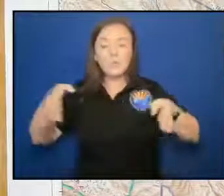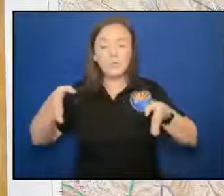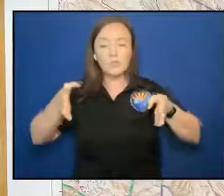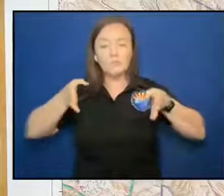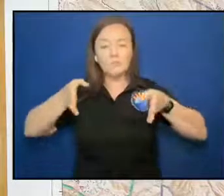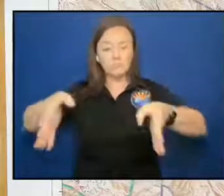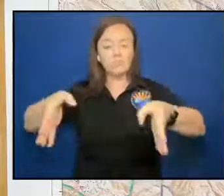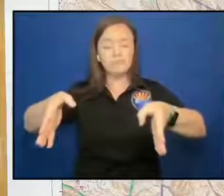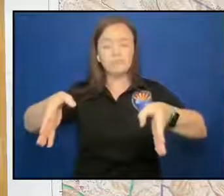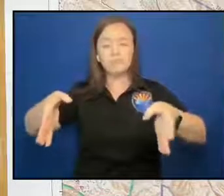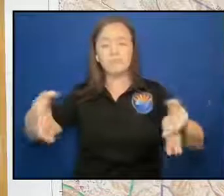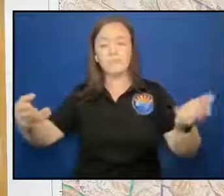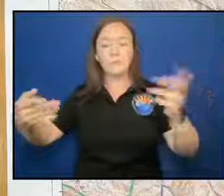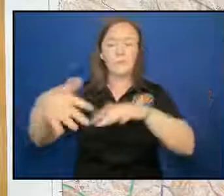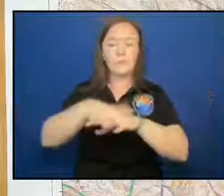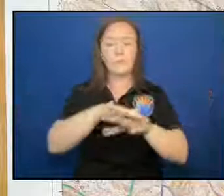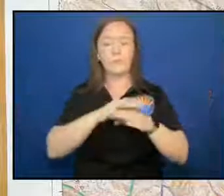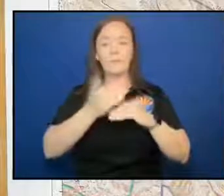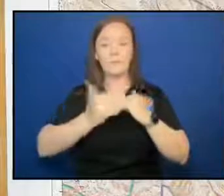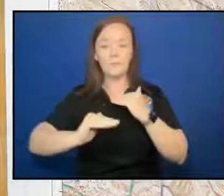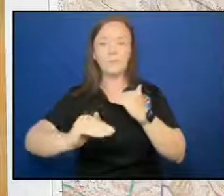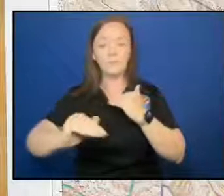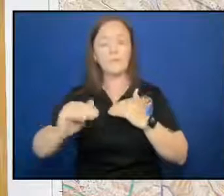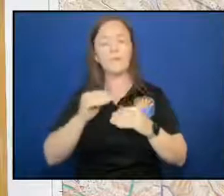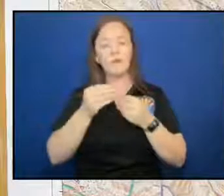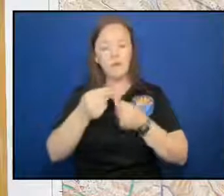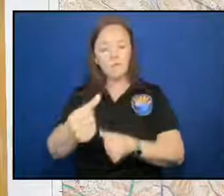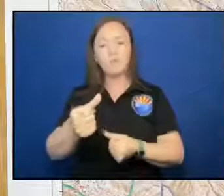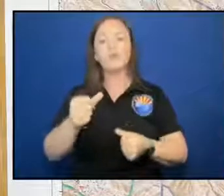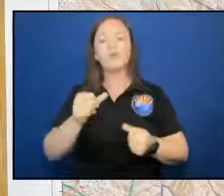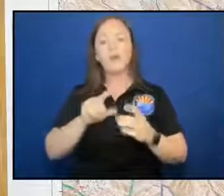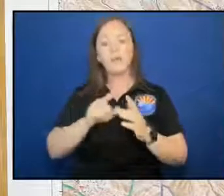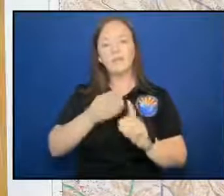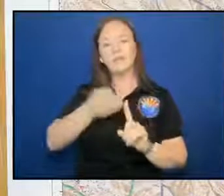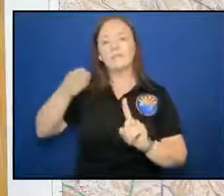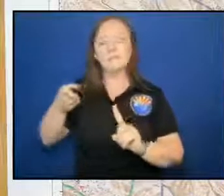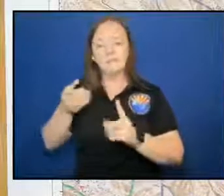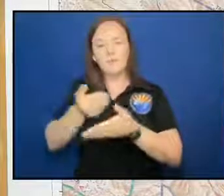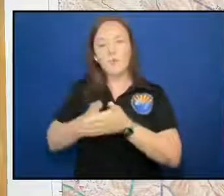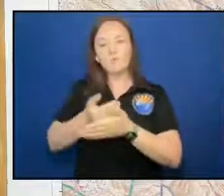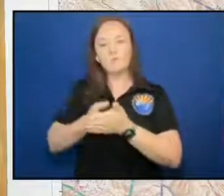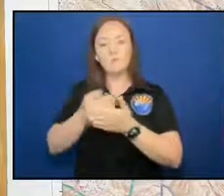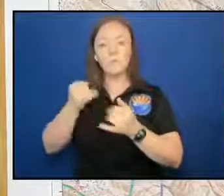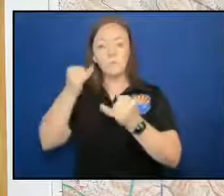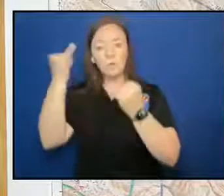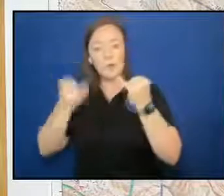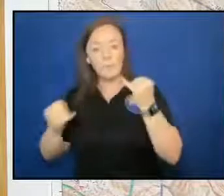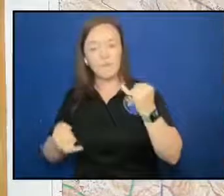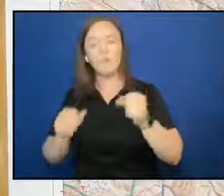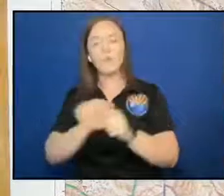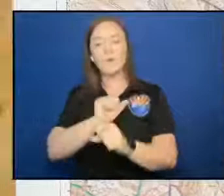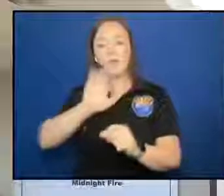OFFICER WITH SOUTHWEST INCIDENT MANAGEMENT TEAM 1. SOUTHWEST TEAM 1 HAS MANAGEMENT RESPONSIBILITIES FOR THE NORTH ZONE OF THE FIRE. THE